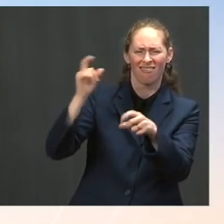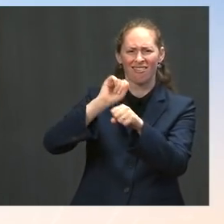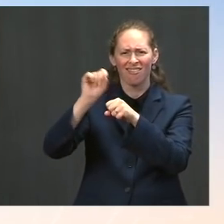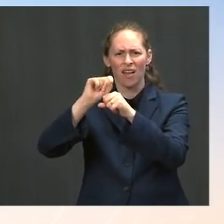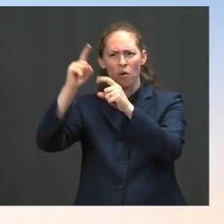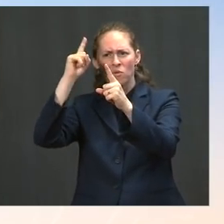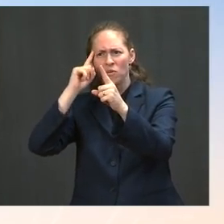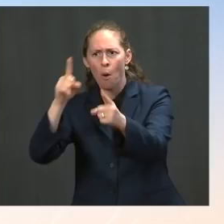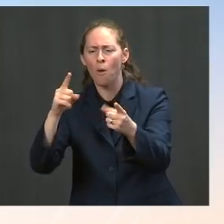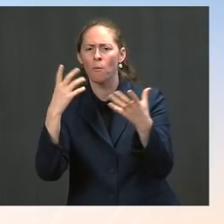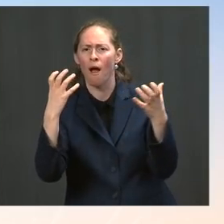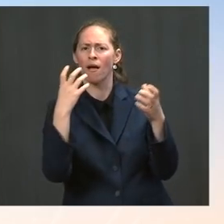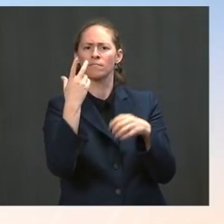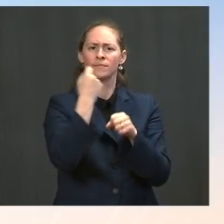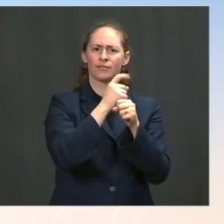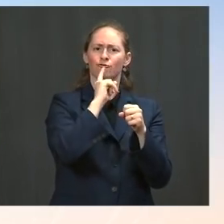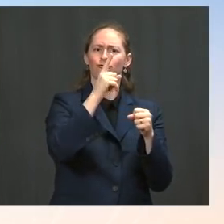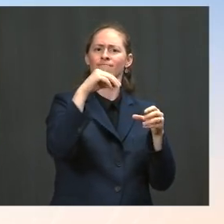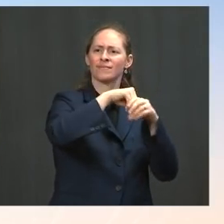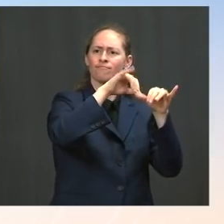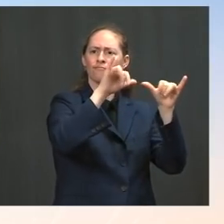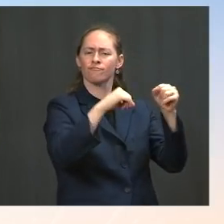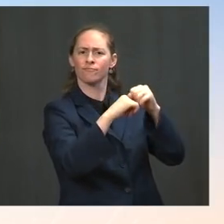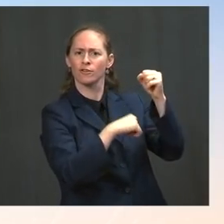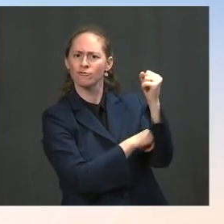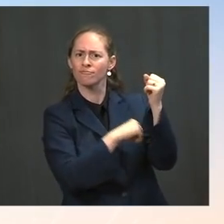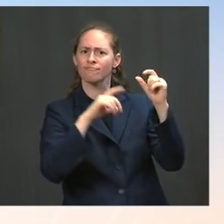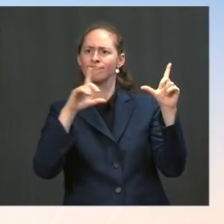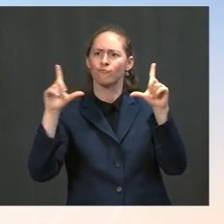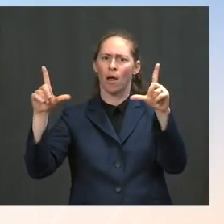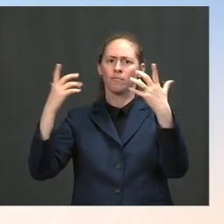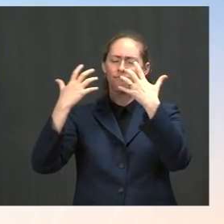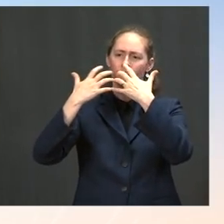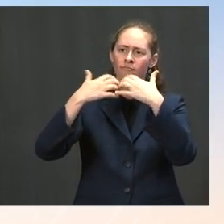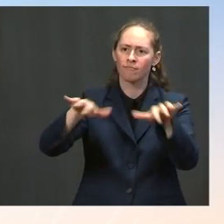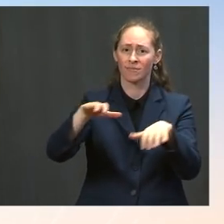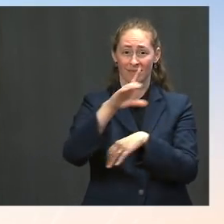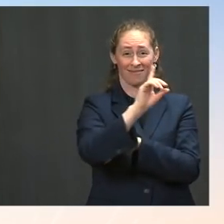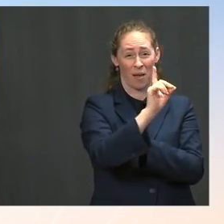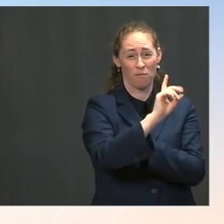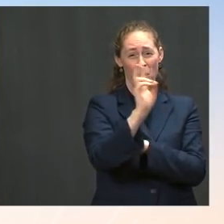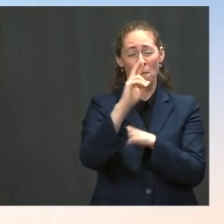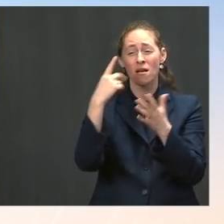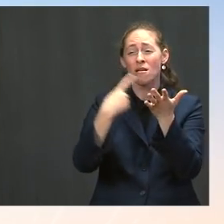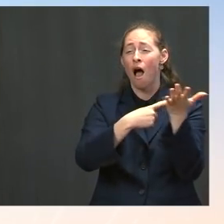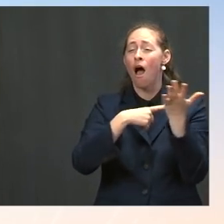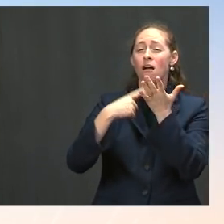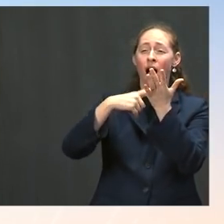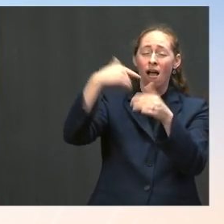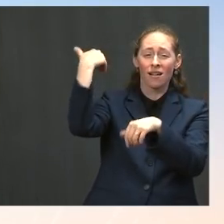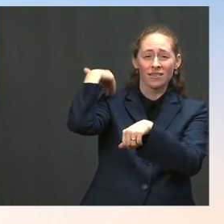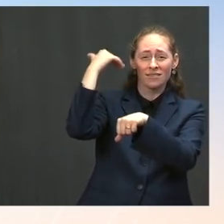by both Democratic and Republican senators to resolve open issues. Progress is continuing to be made thanks to all of the hard work,